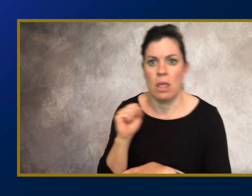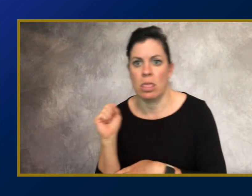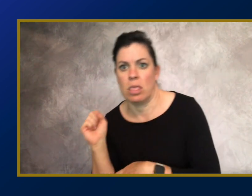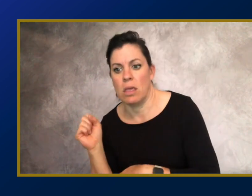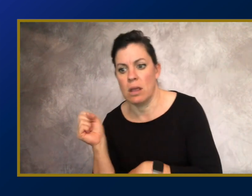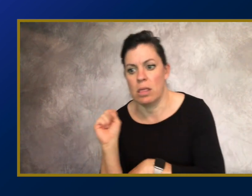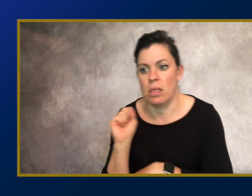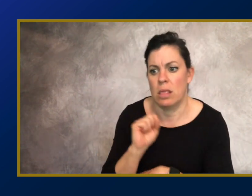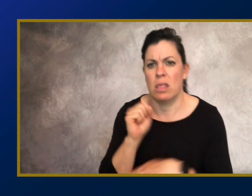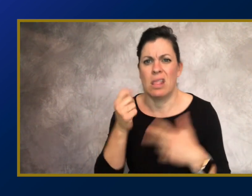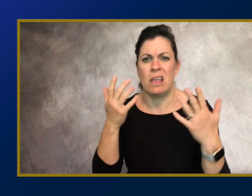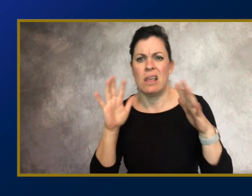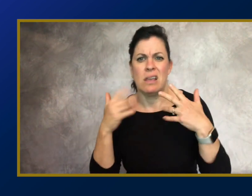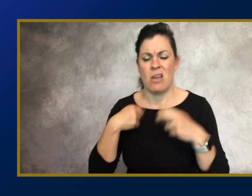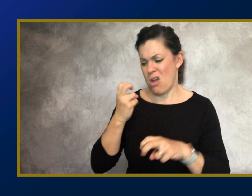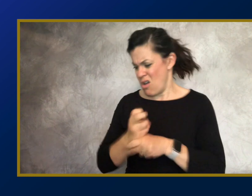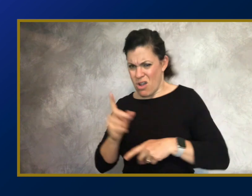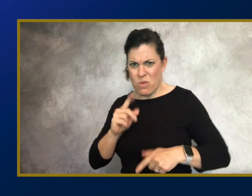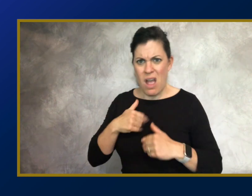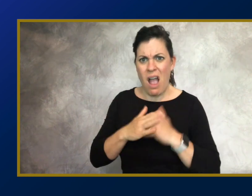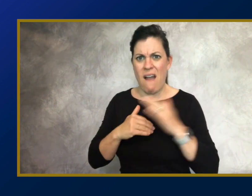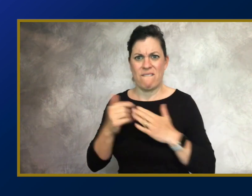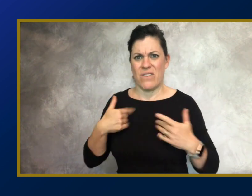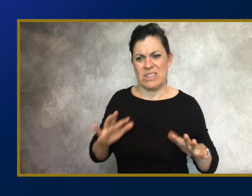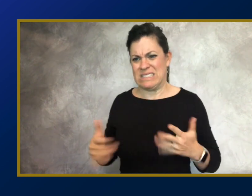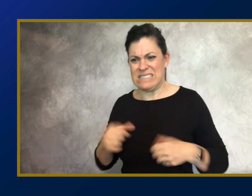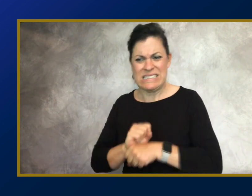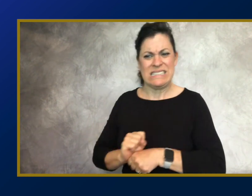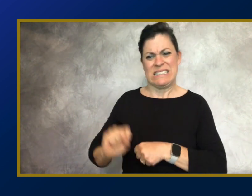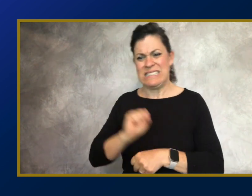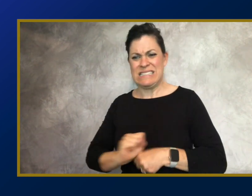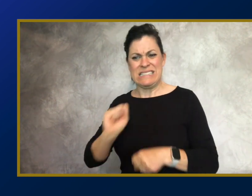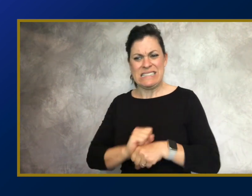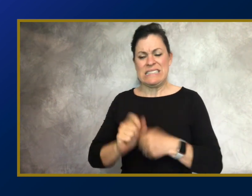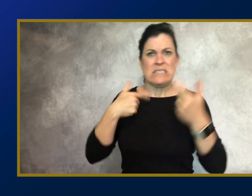that's hard to combine and so they're constantly moving in their seats. Sometimes when we see